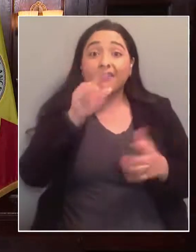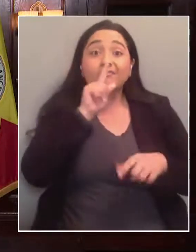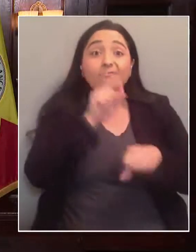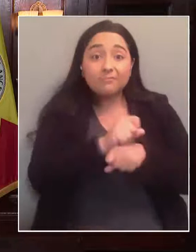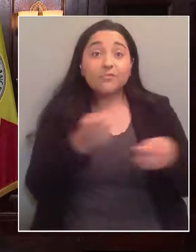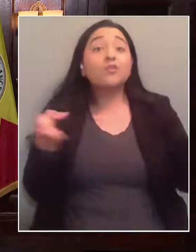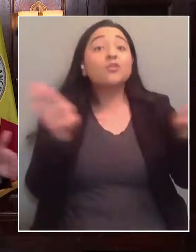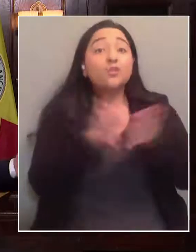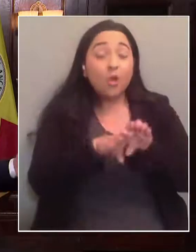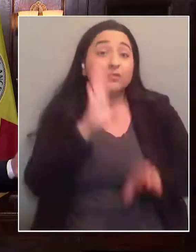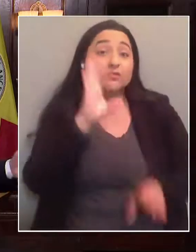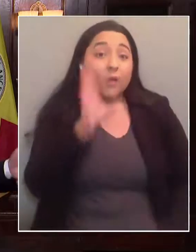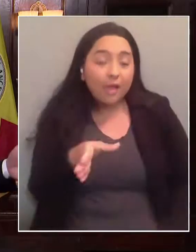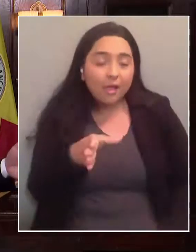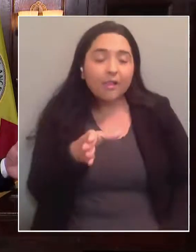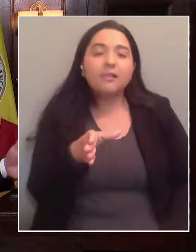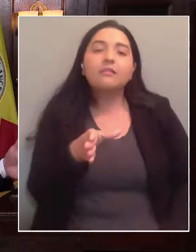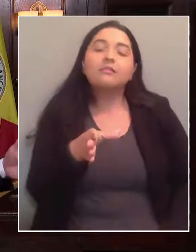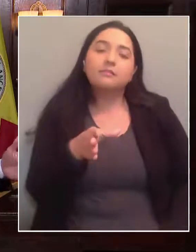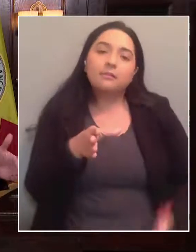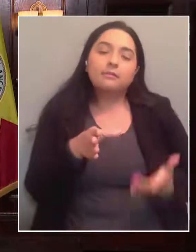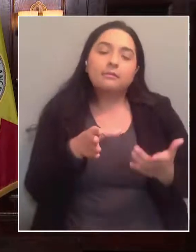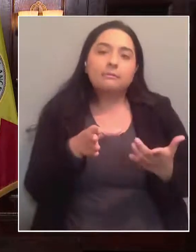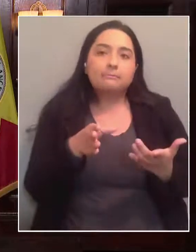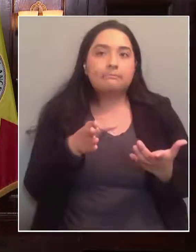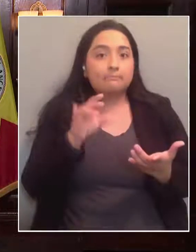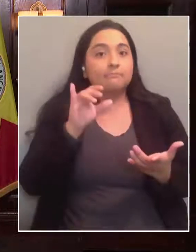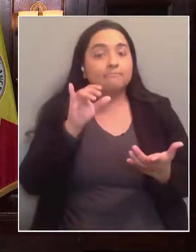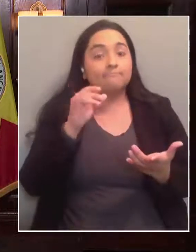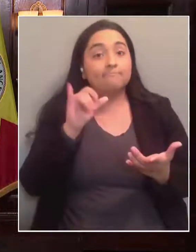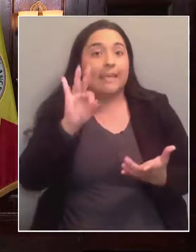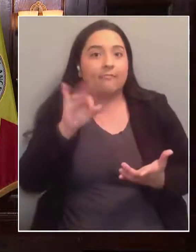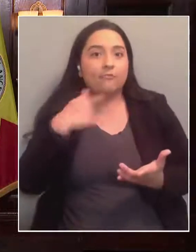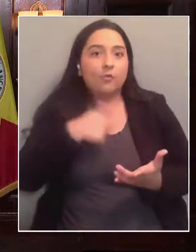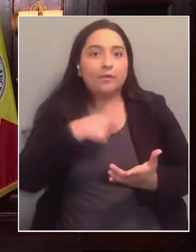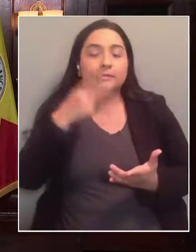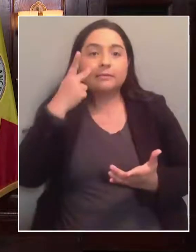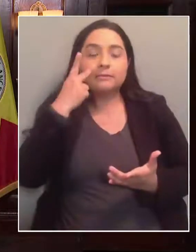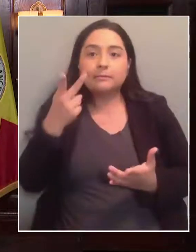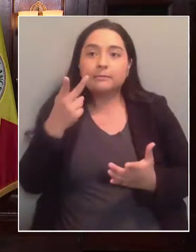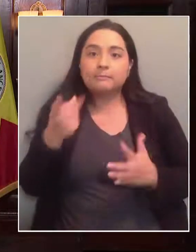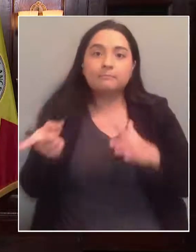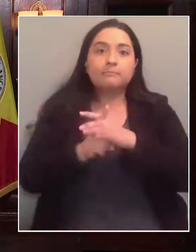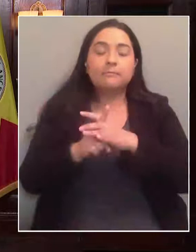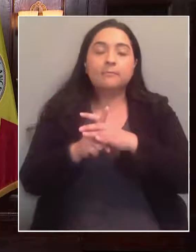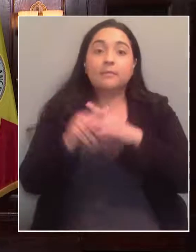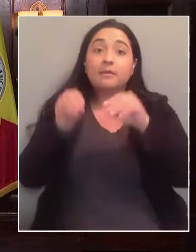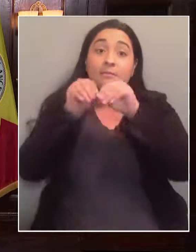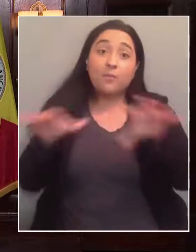SOMETHING THAT WOULD BE THE RESULT IF WE SEE ANOTHER OUTBREAK BECAUSE OF VARIANTS